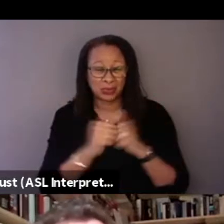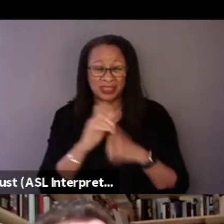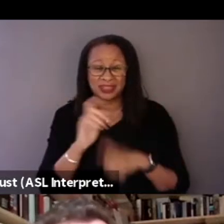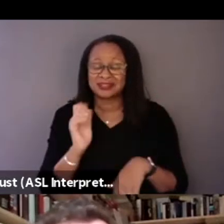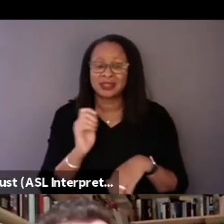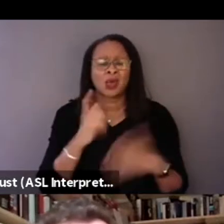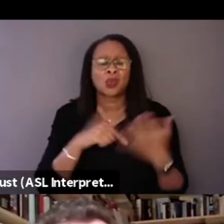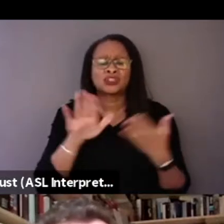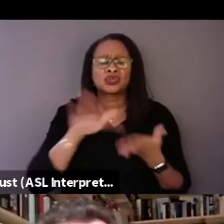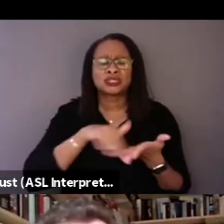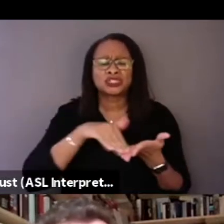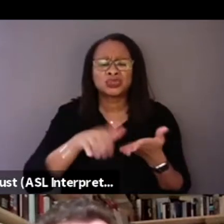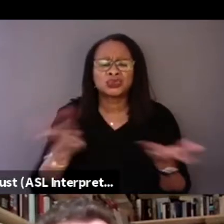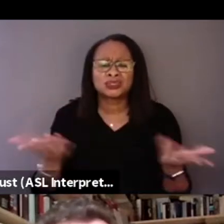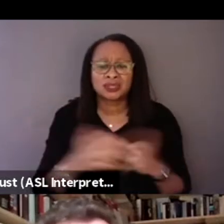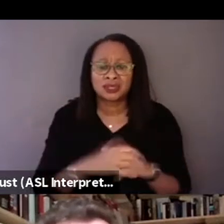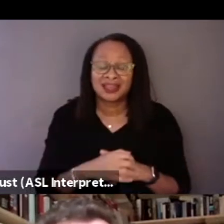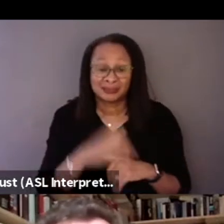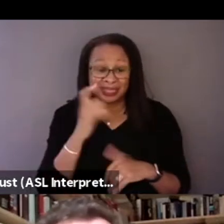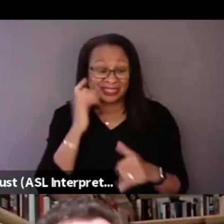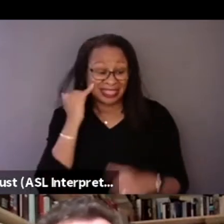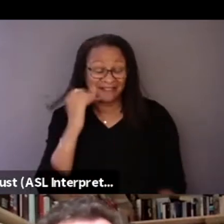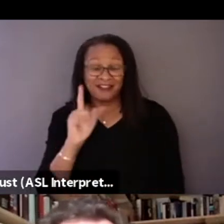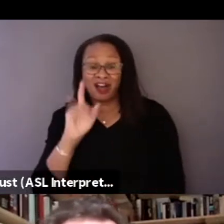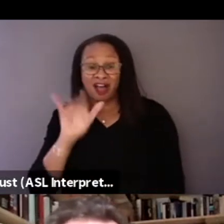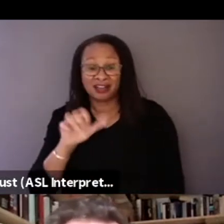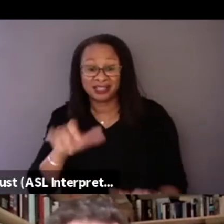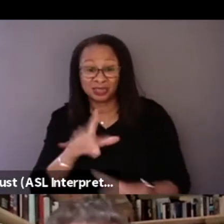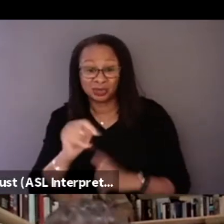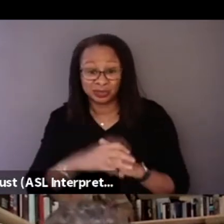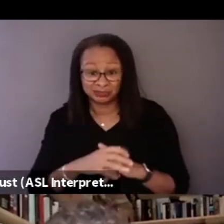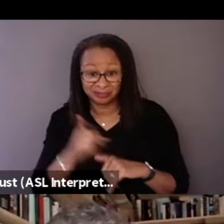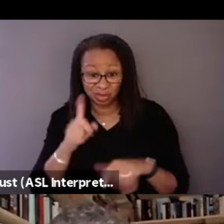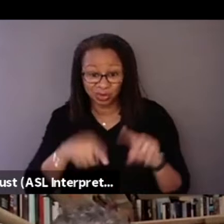being in Ady's company. And that's what we really wanted to translate to people seeing this. You can't be hopeless.